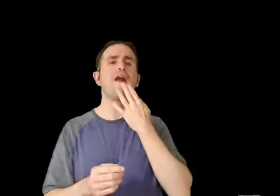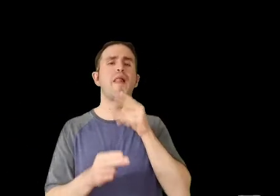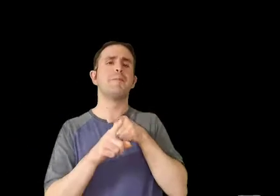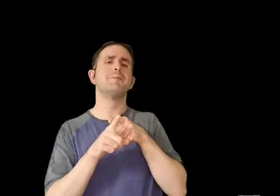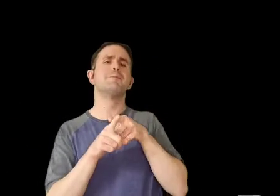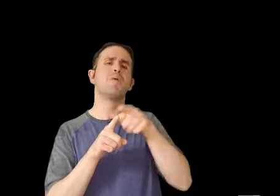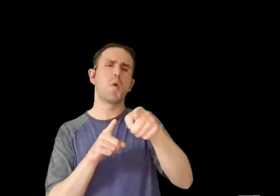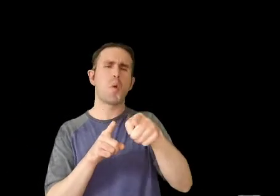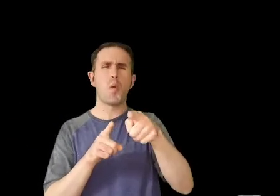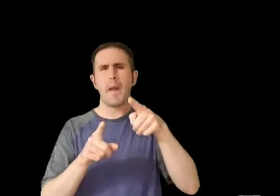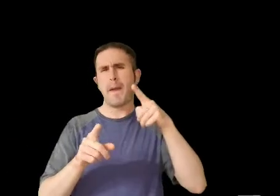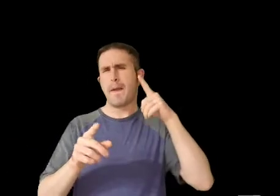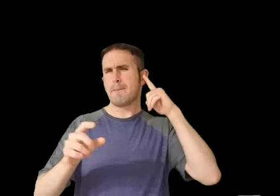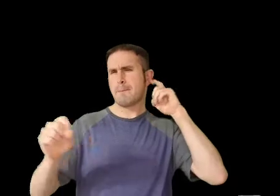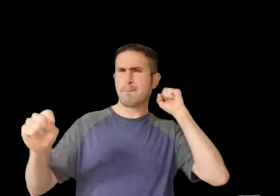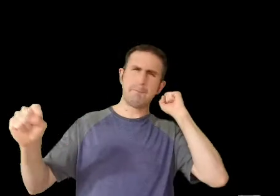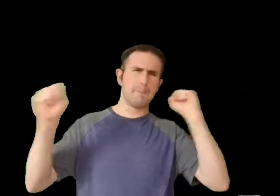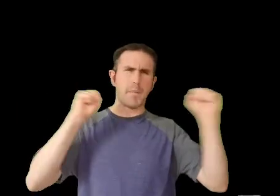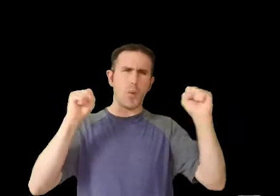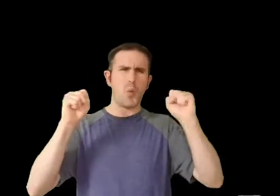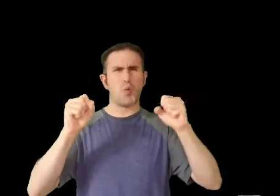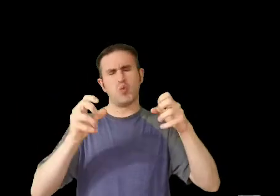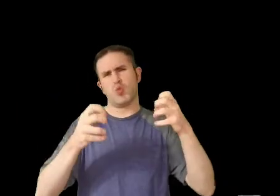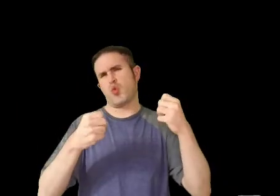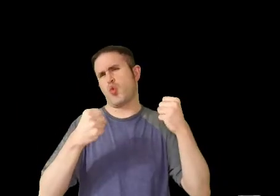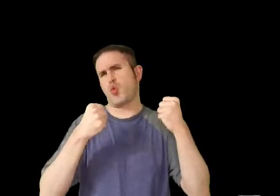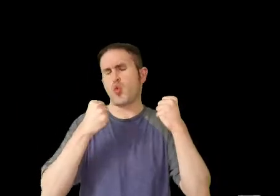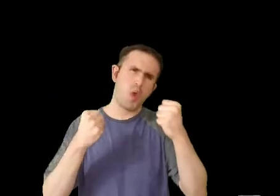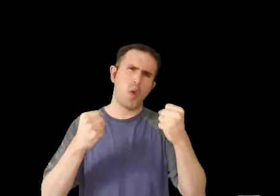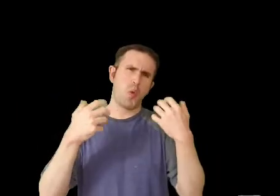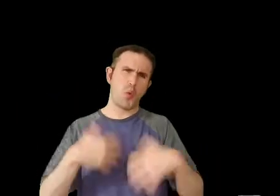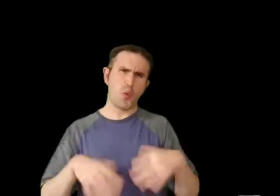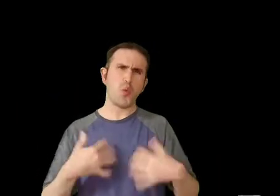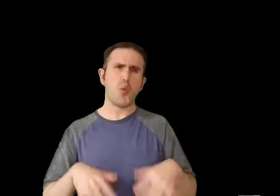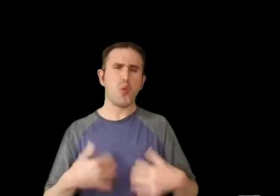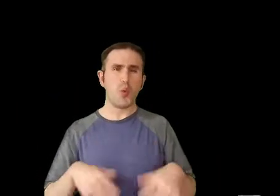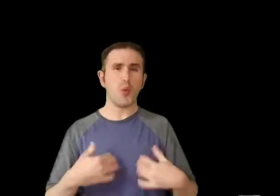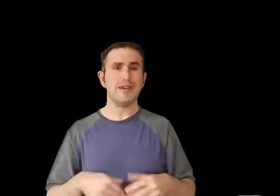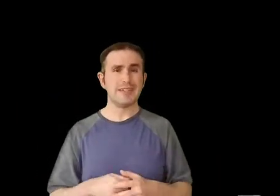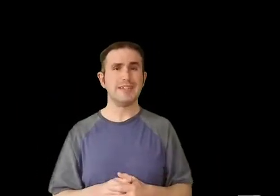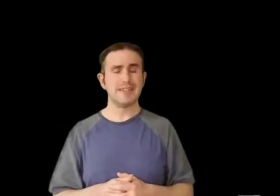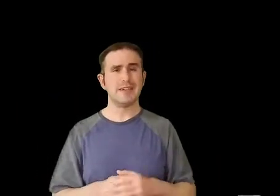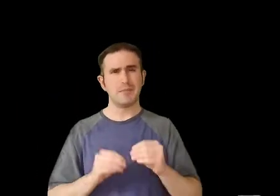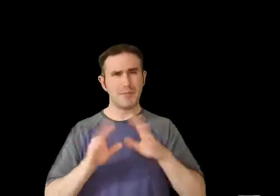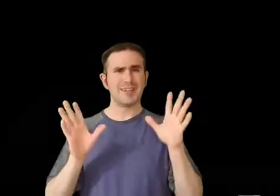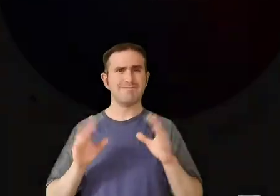and that's usually your most saturated, your brightest color that you can see.